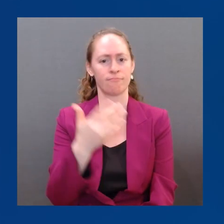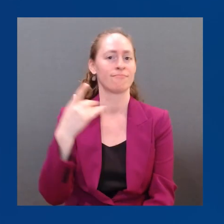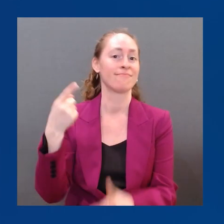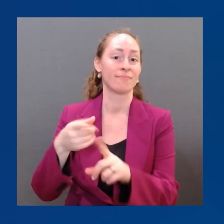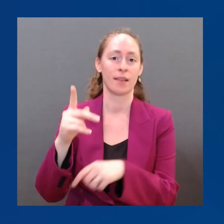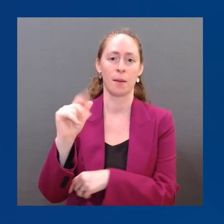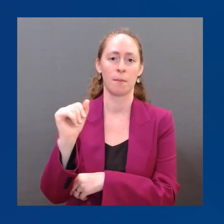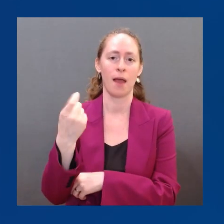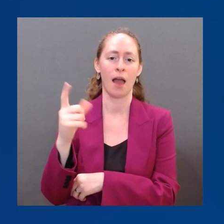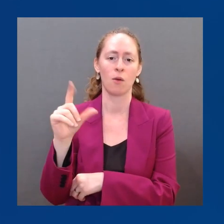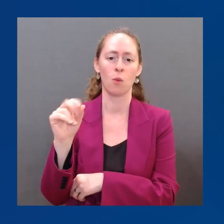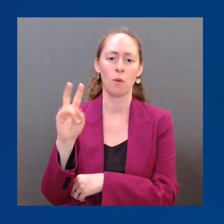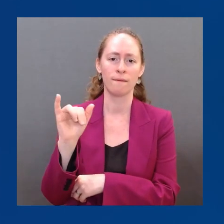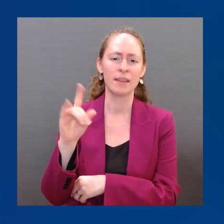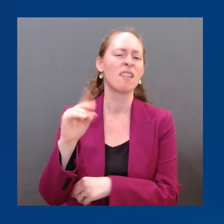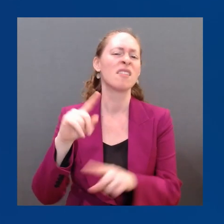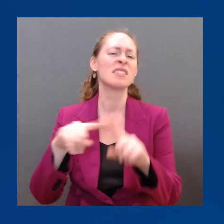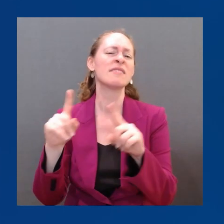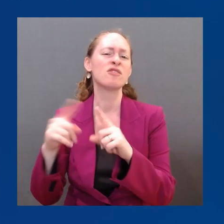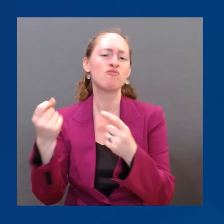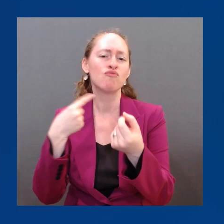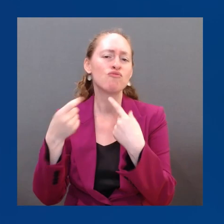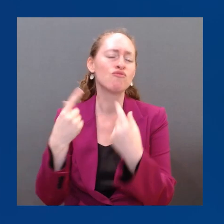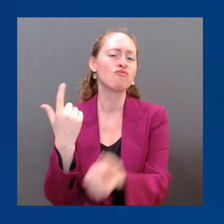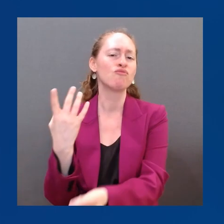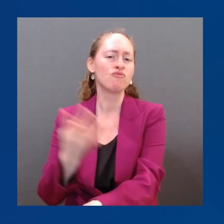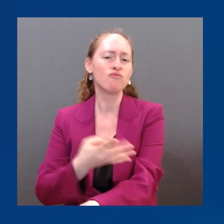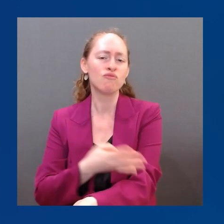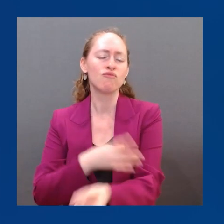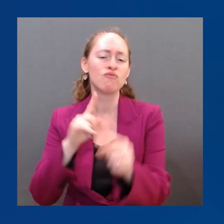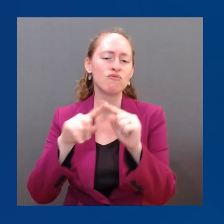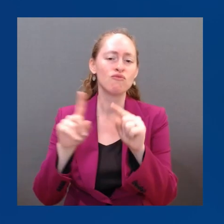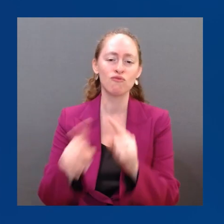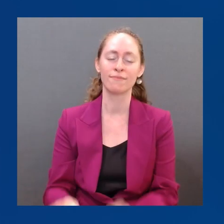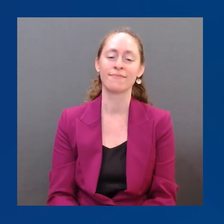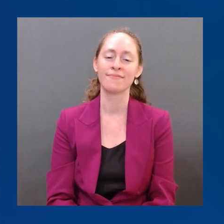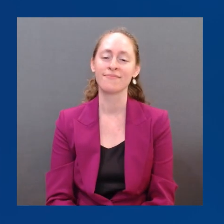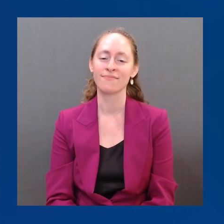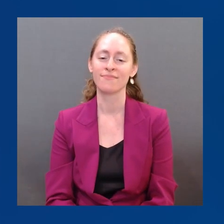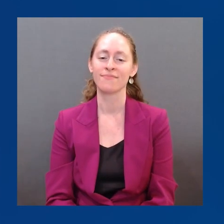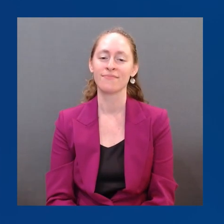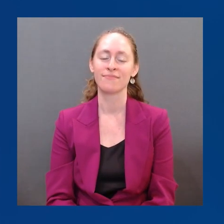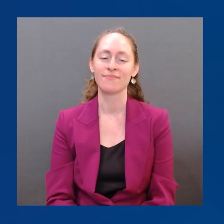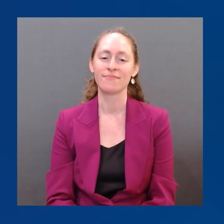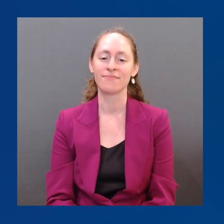And yet six weeks ago, despite acquiring all that, the Paxlovid had not started really getting out there.